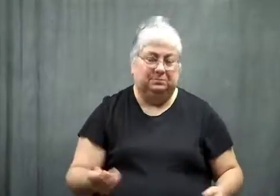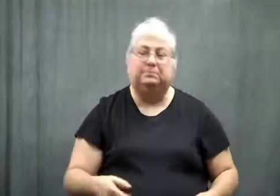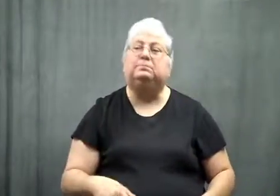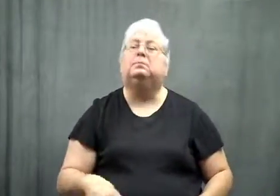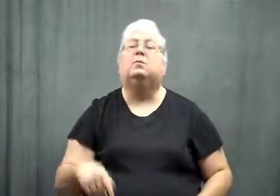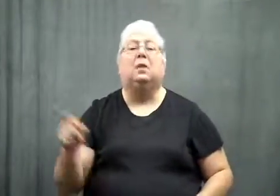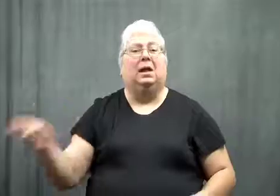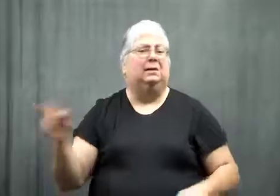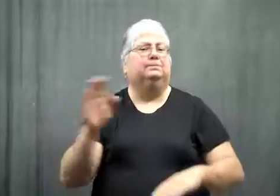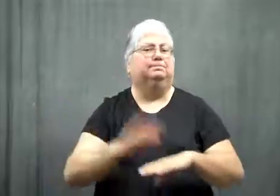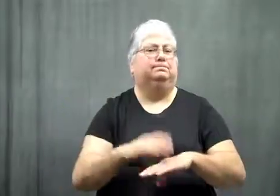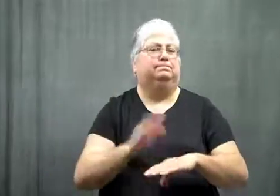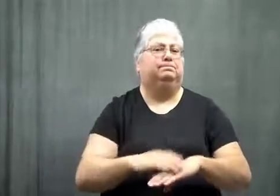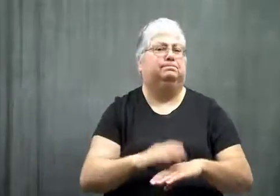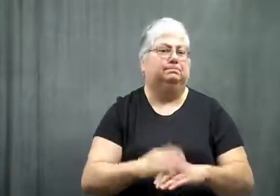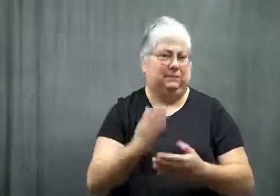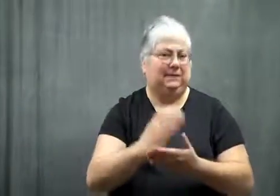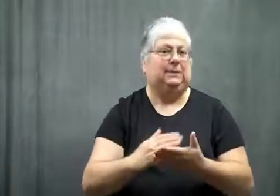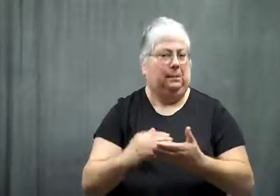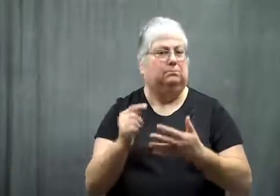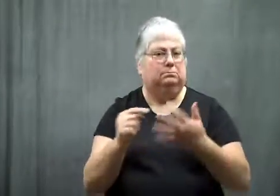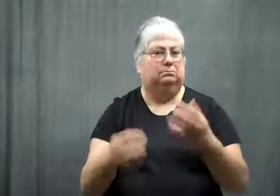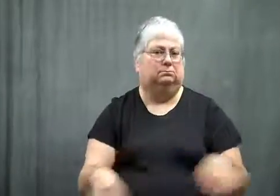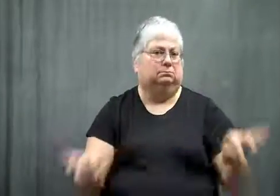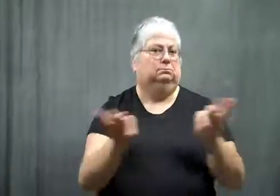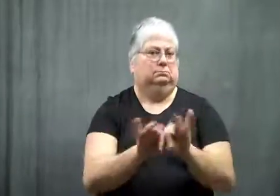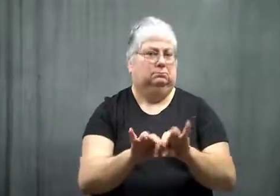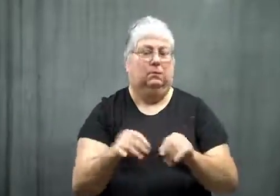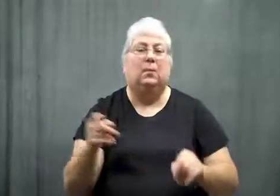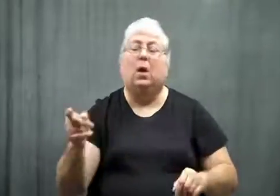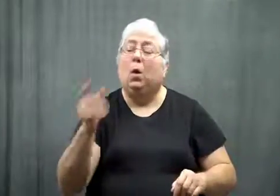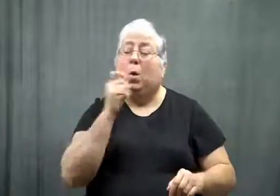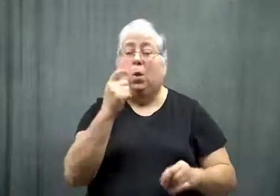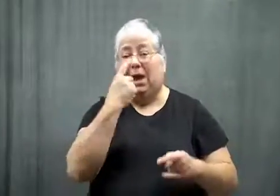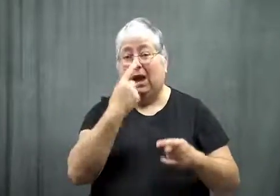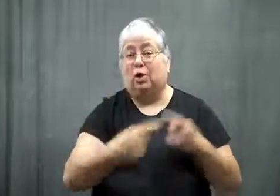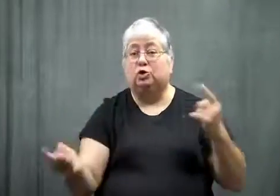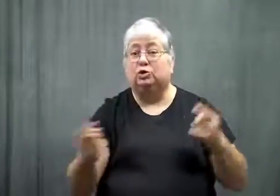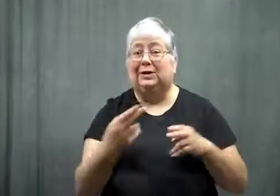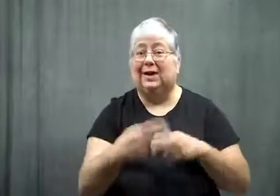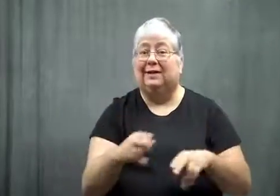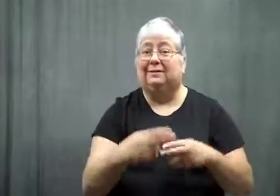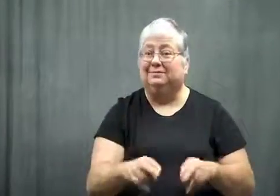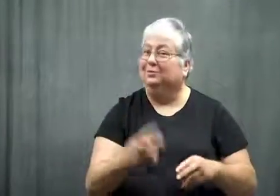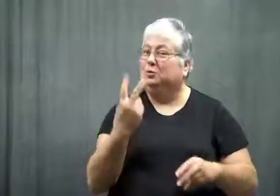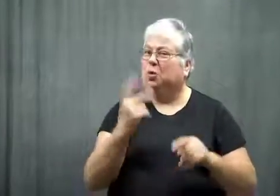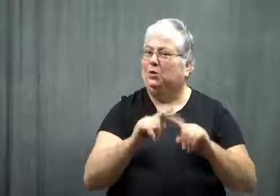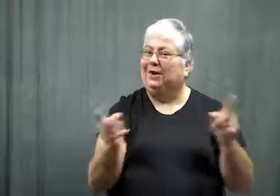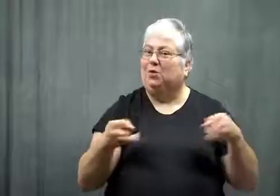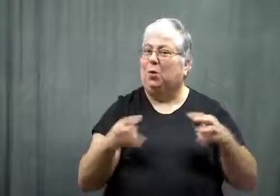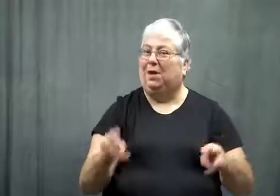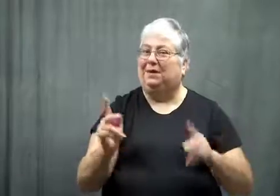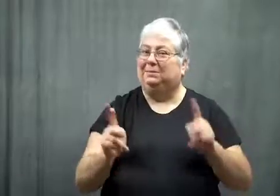There are some important warnings.